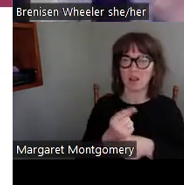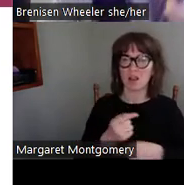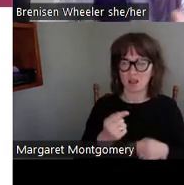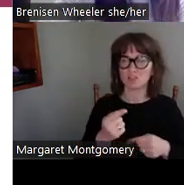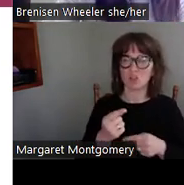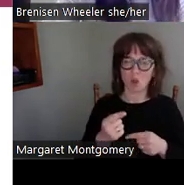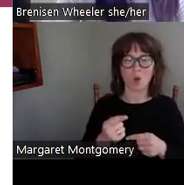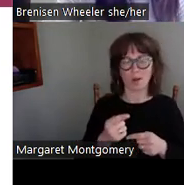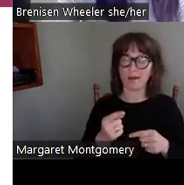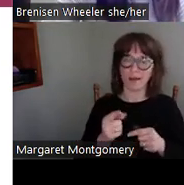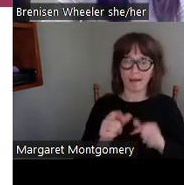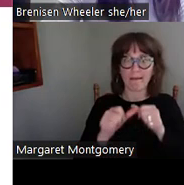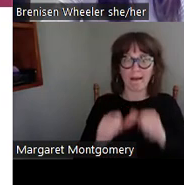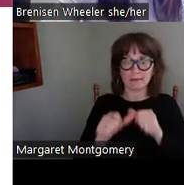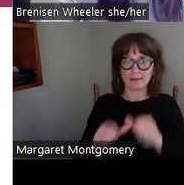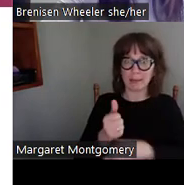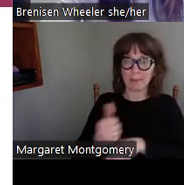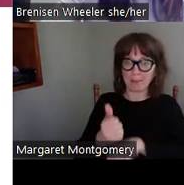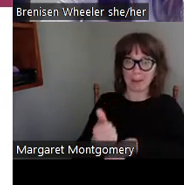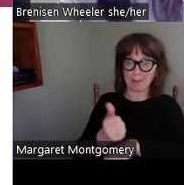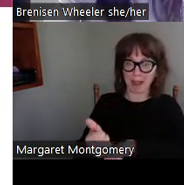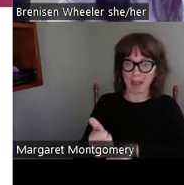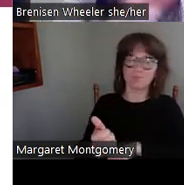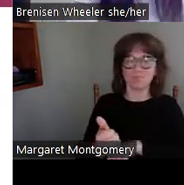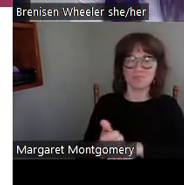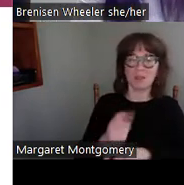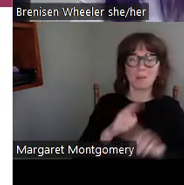12:38:43 You are using those terms that they might not be aware of, because the reason